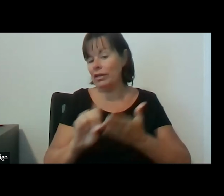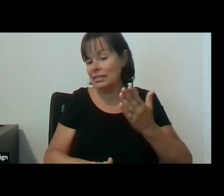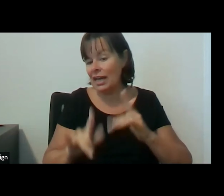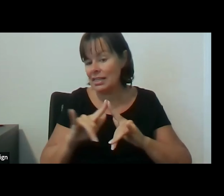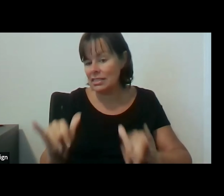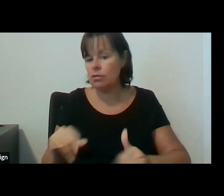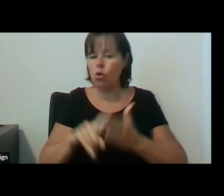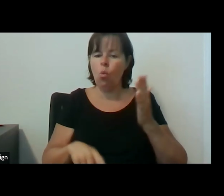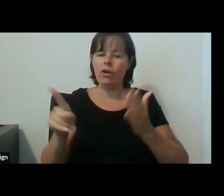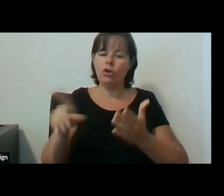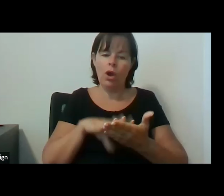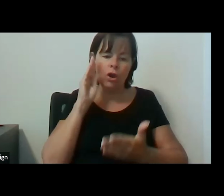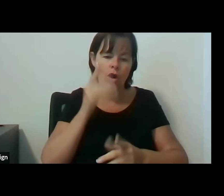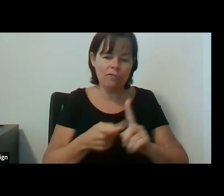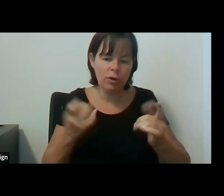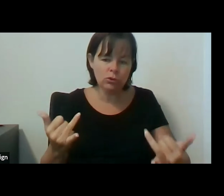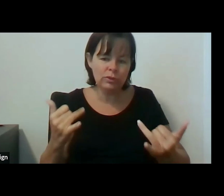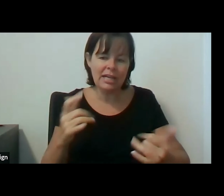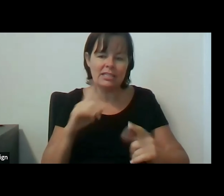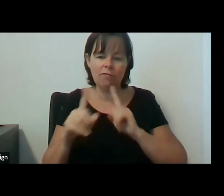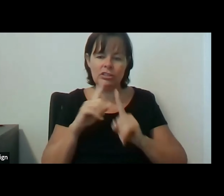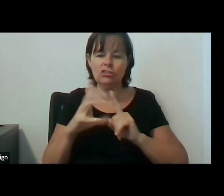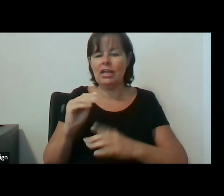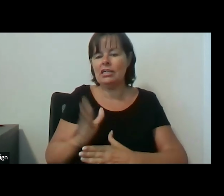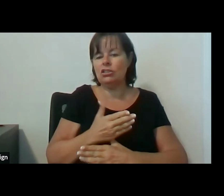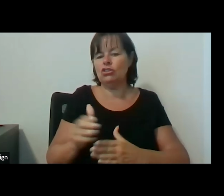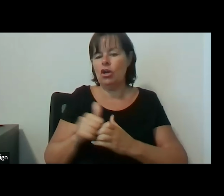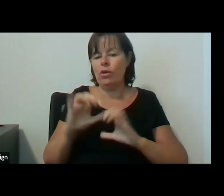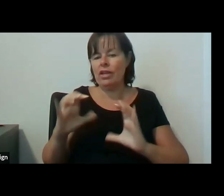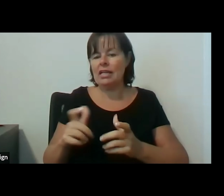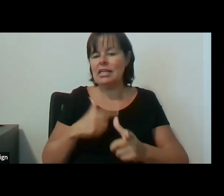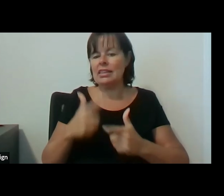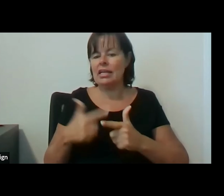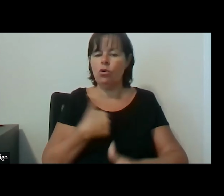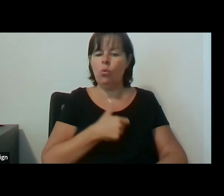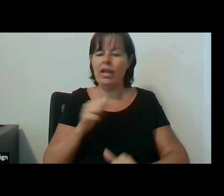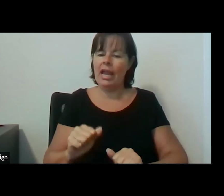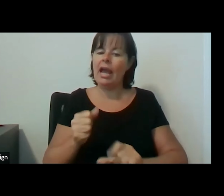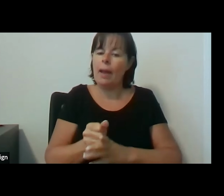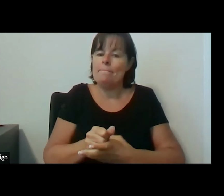took away from today's conversation and share with the class and then we can build upon your progress